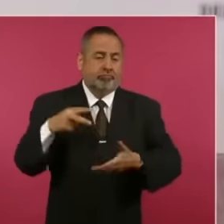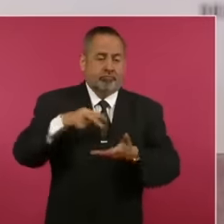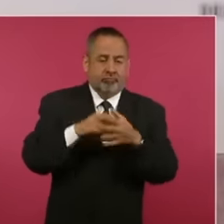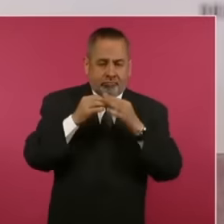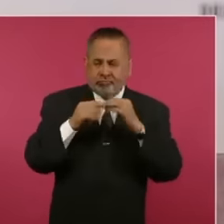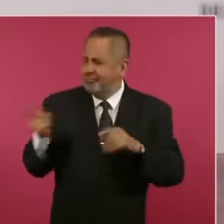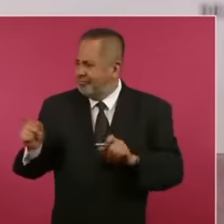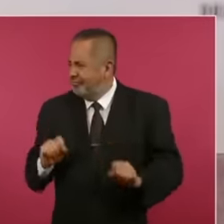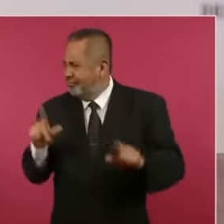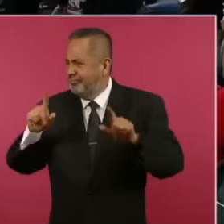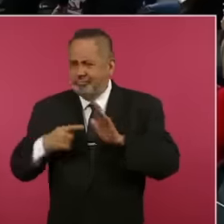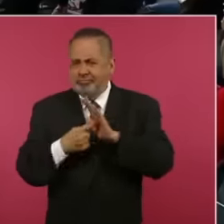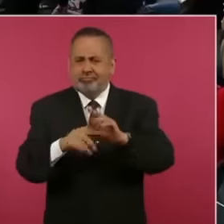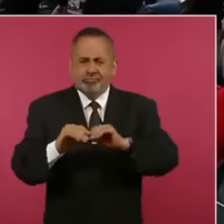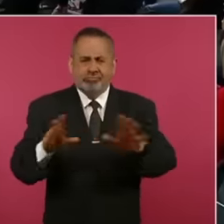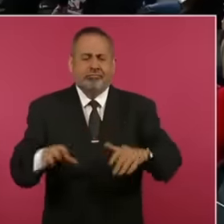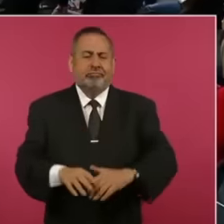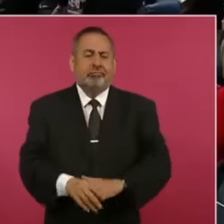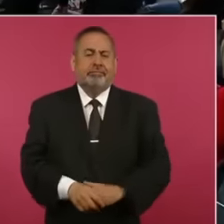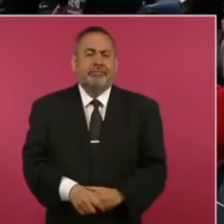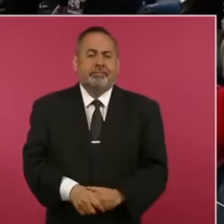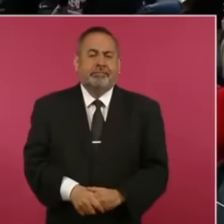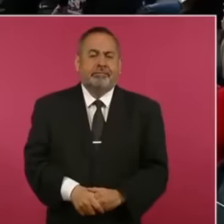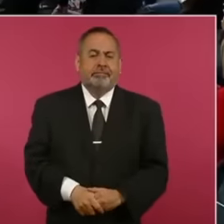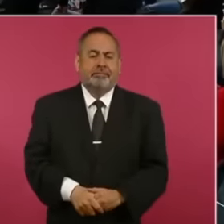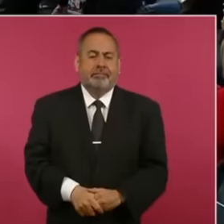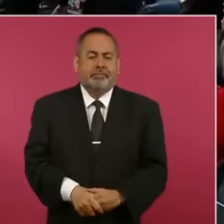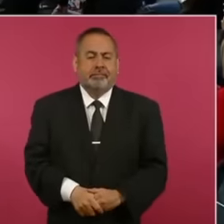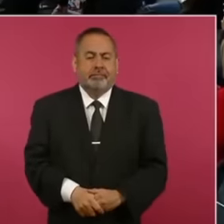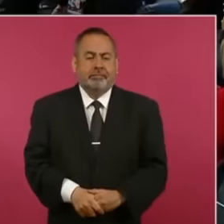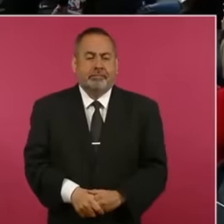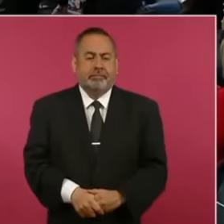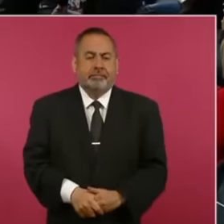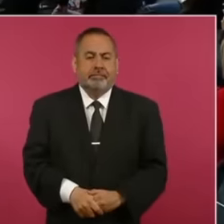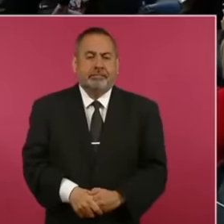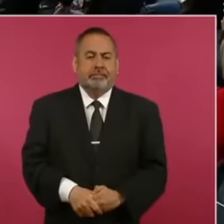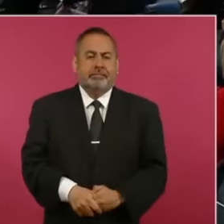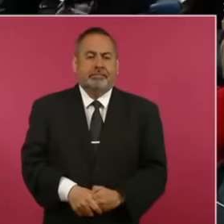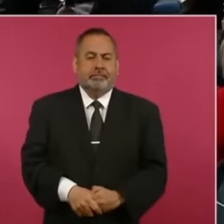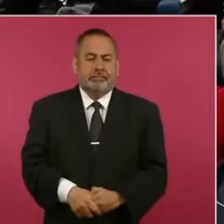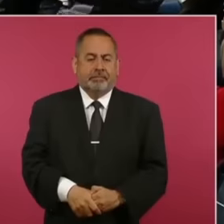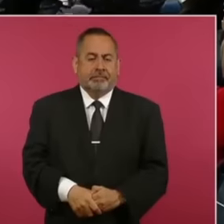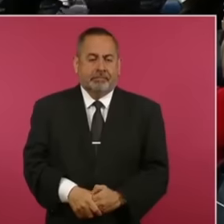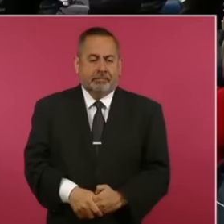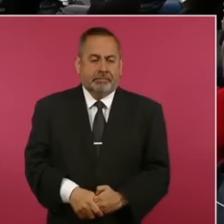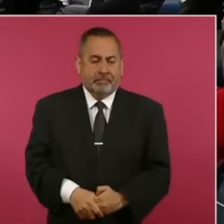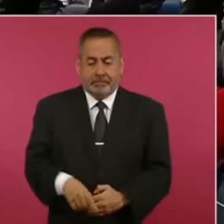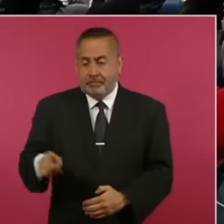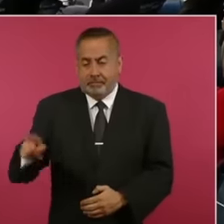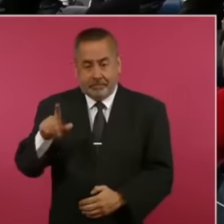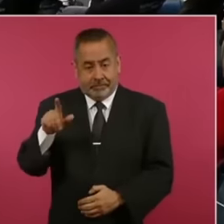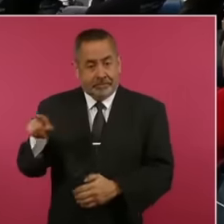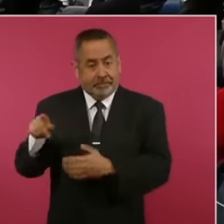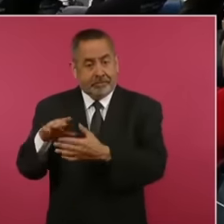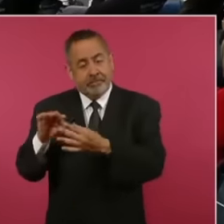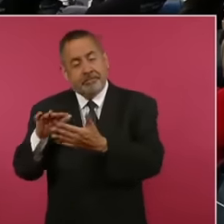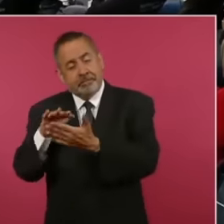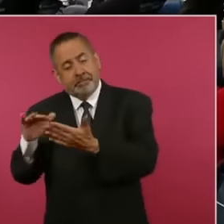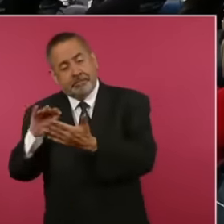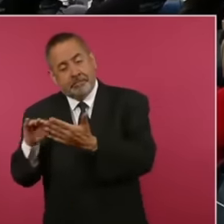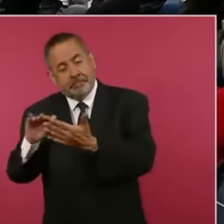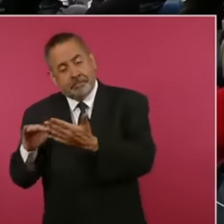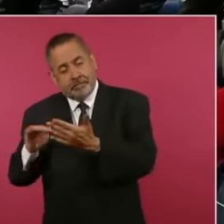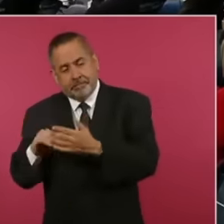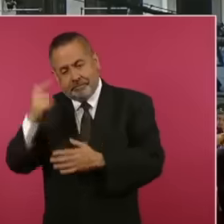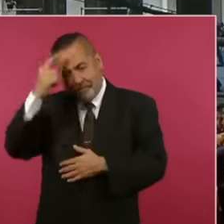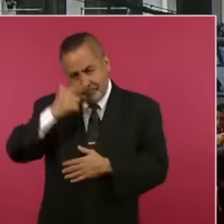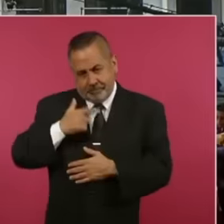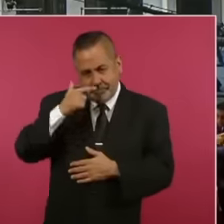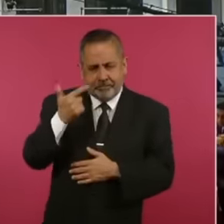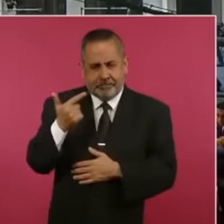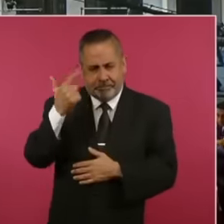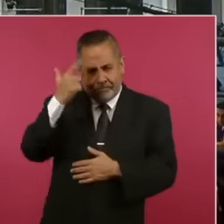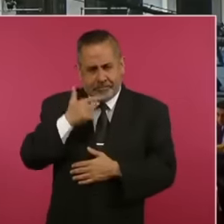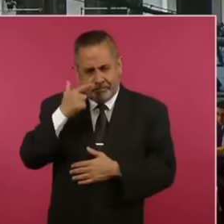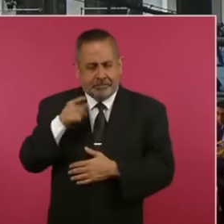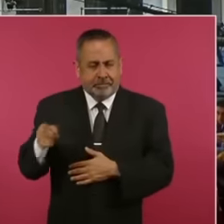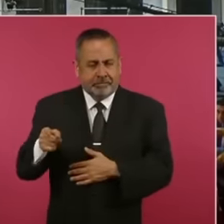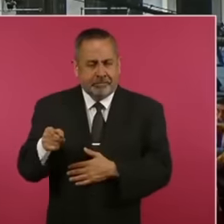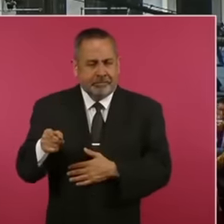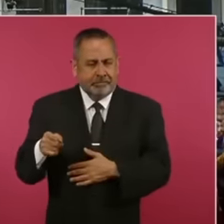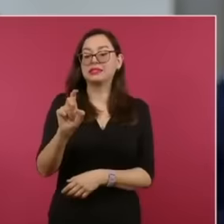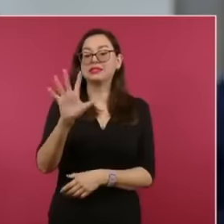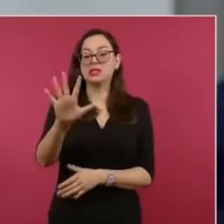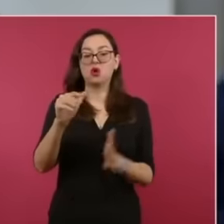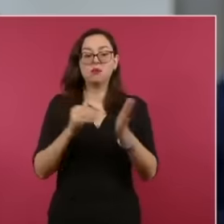on and he is reading it to me at 7 at night that was at noon he